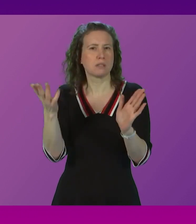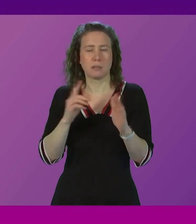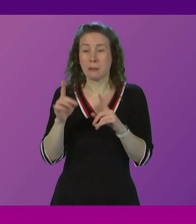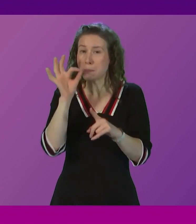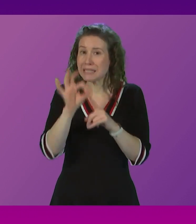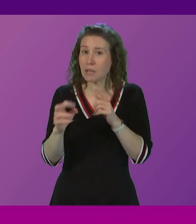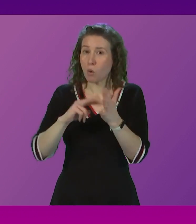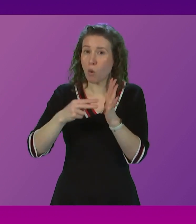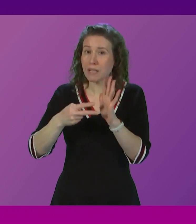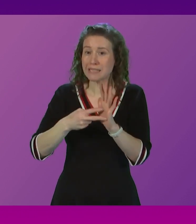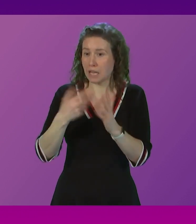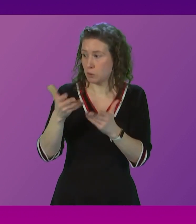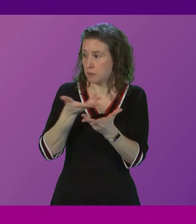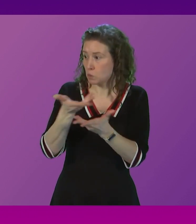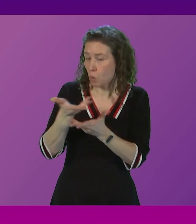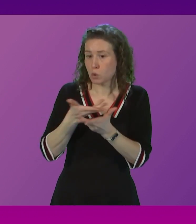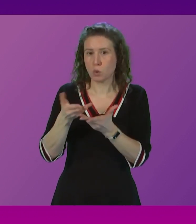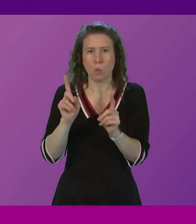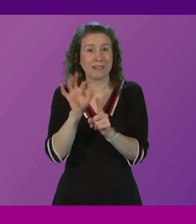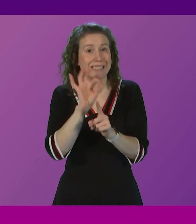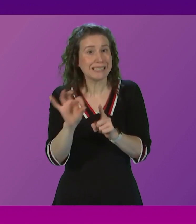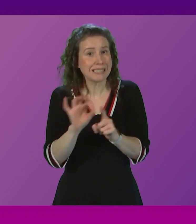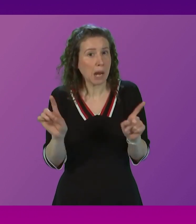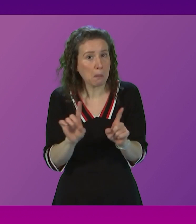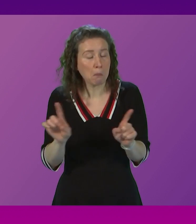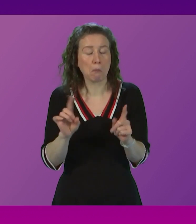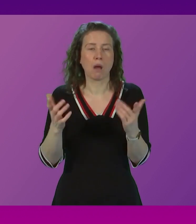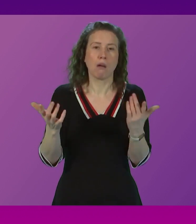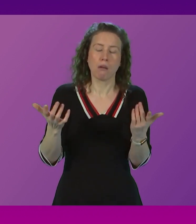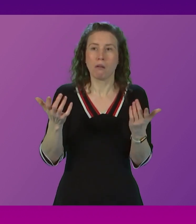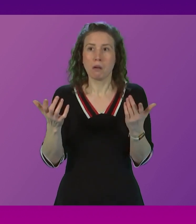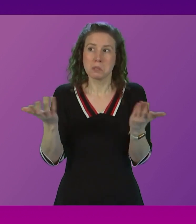particular organisations have been spoken to and what detail has been extracted from that.